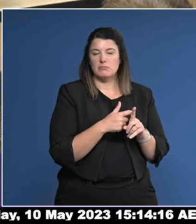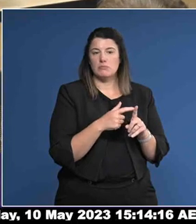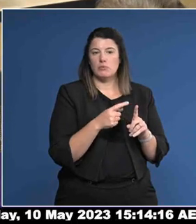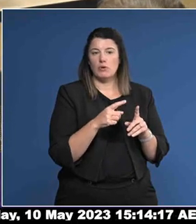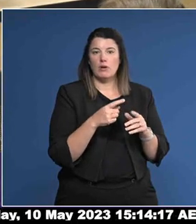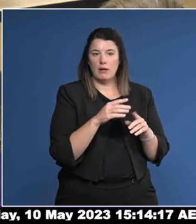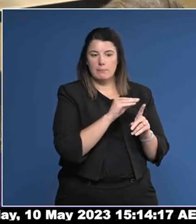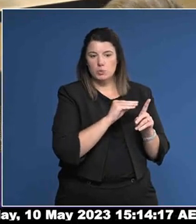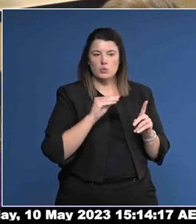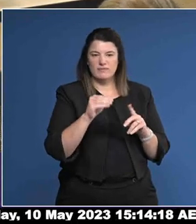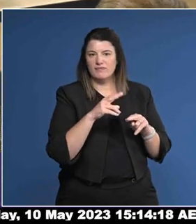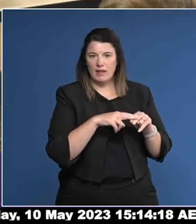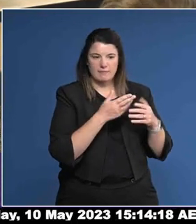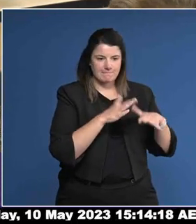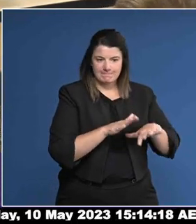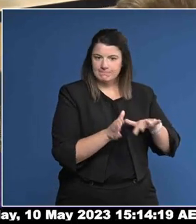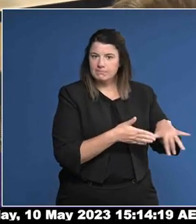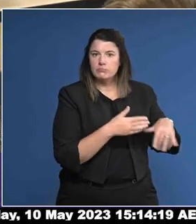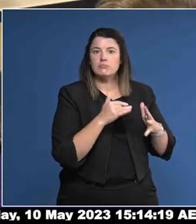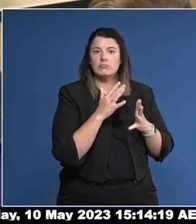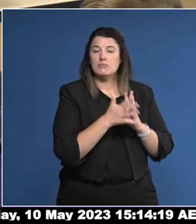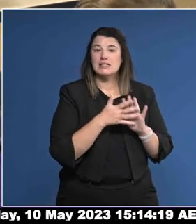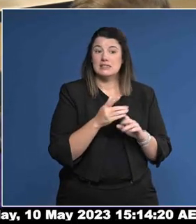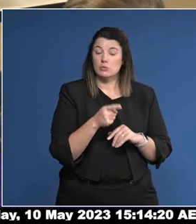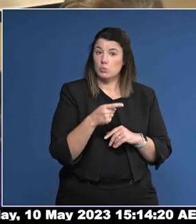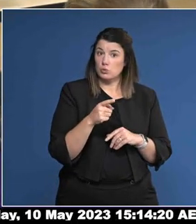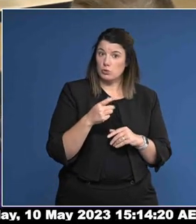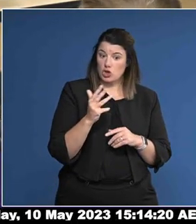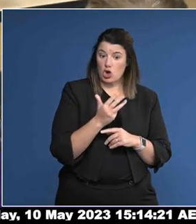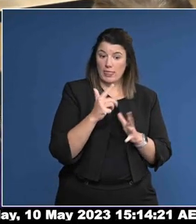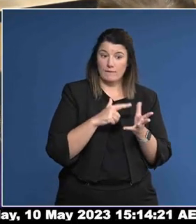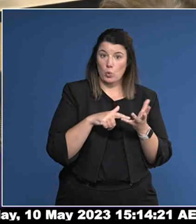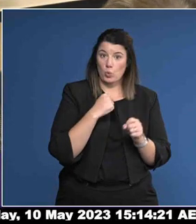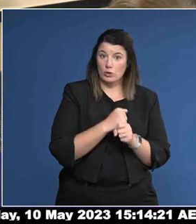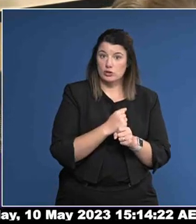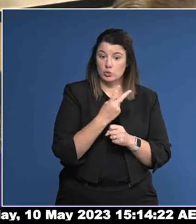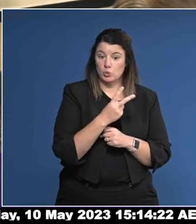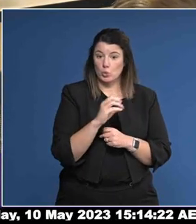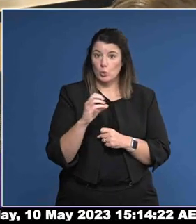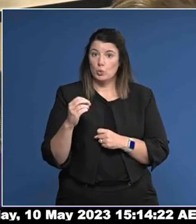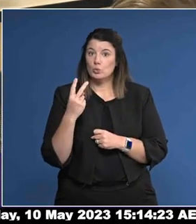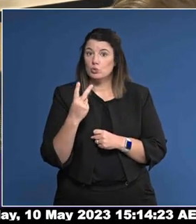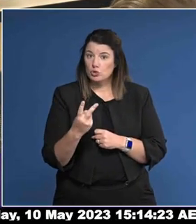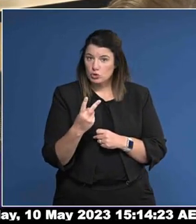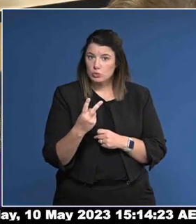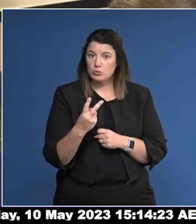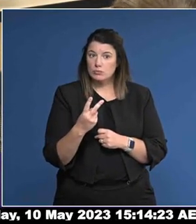does it surprise you that on 9 August 2002, there was a failure to attend an appointment